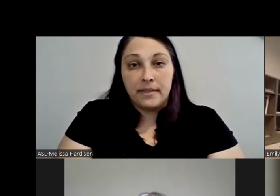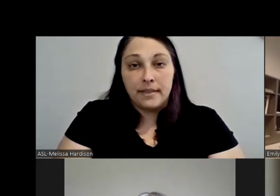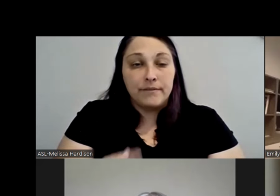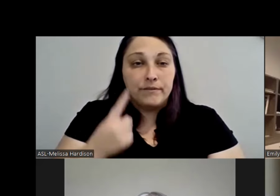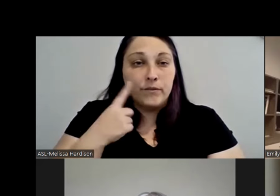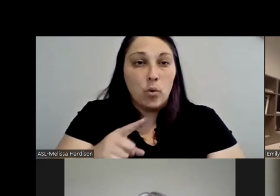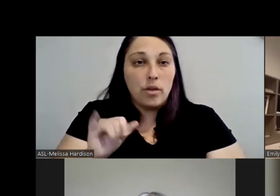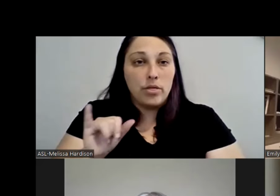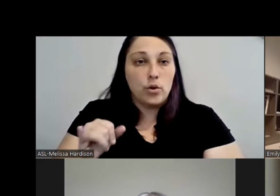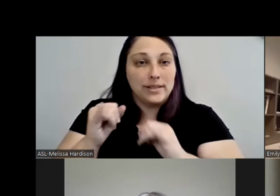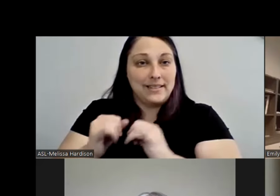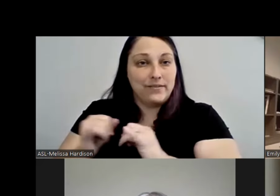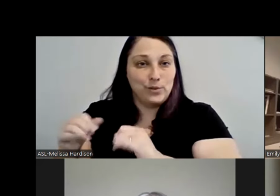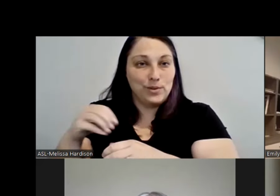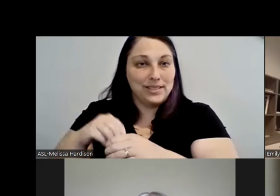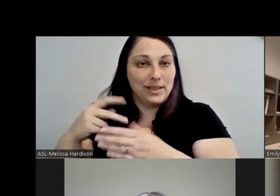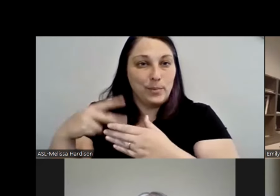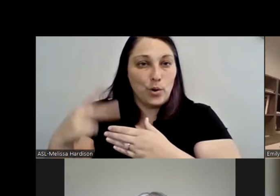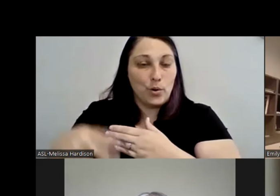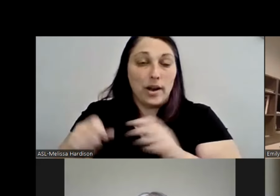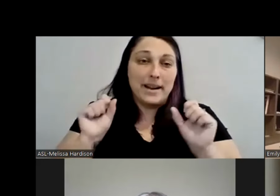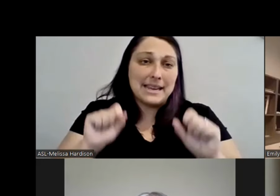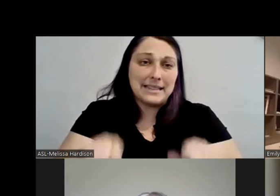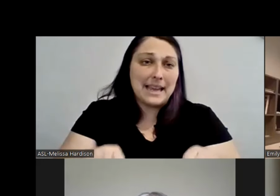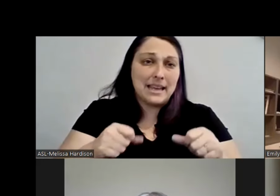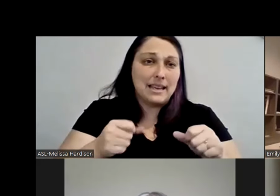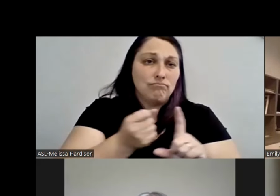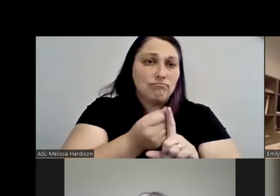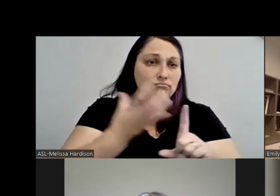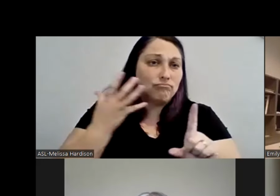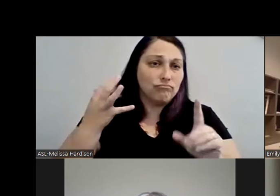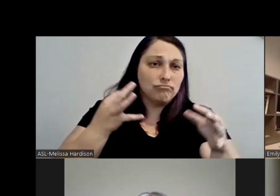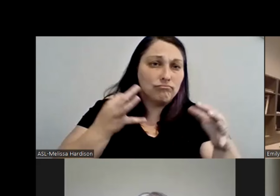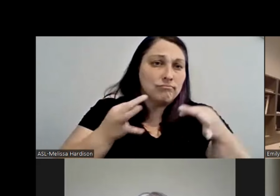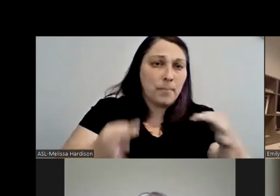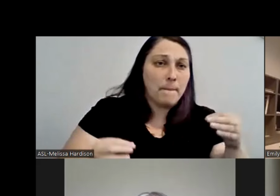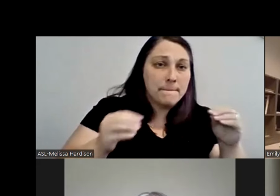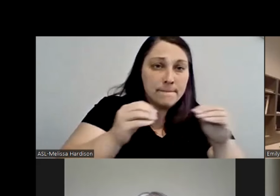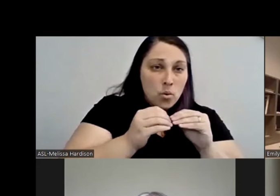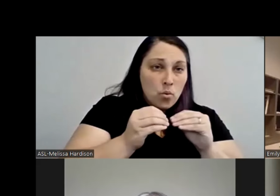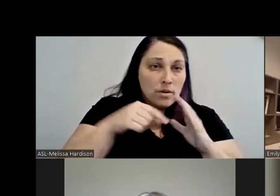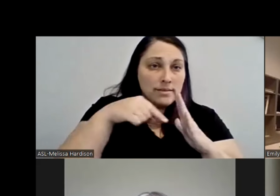We will also be hearing from Brendalyn Shird. She has been active with Habitat for Humanity's work for more than